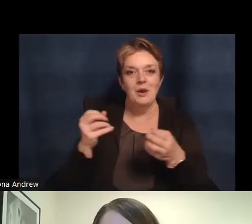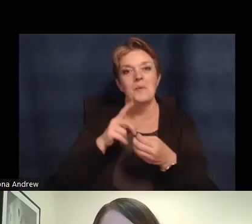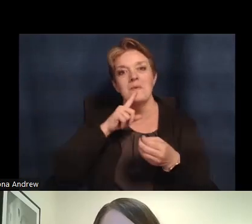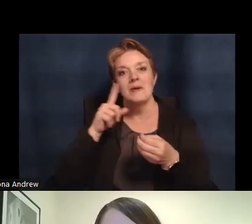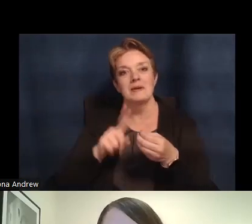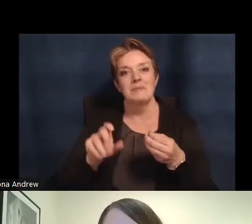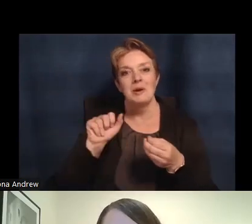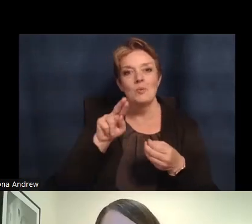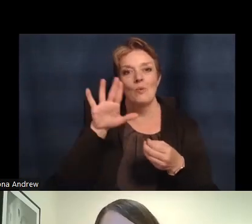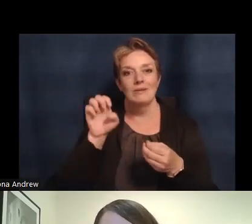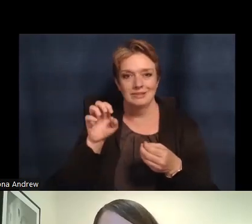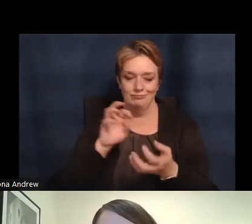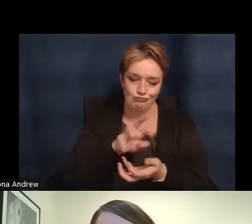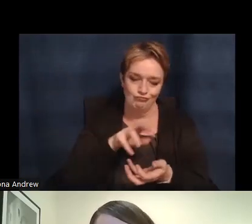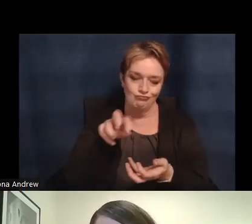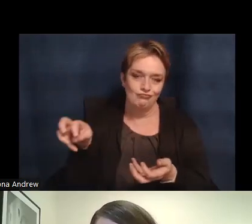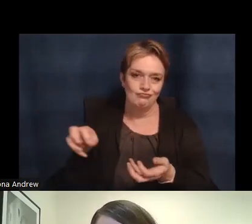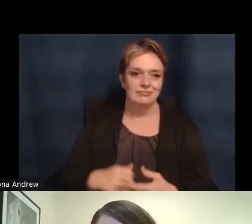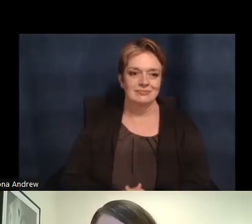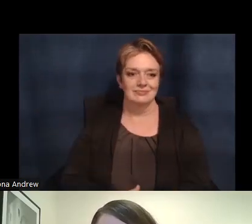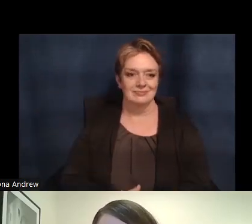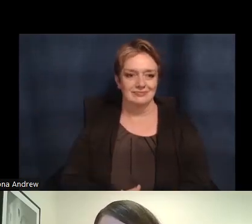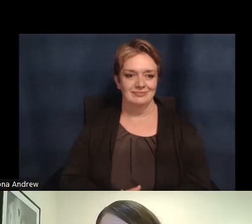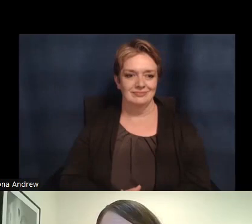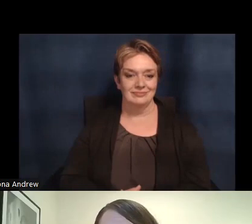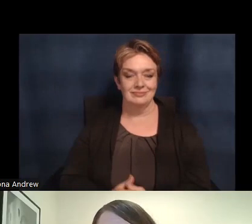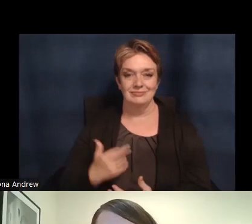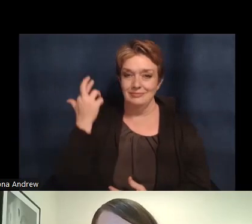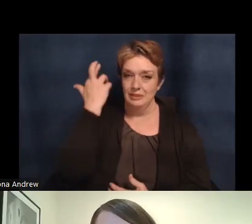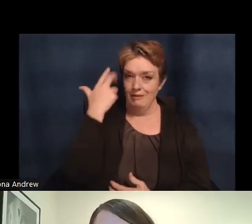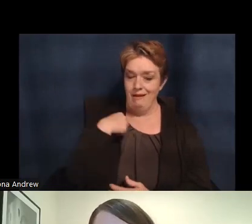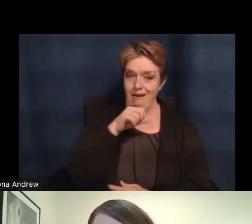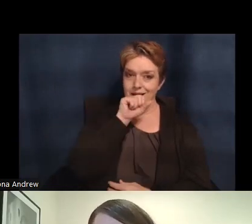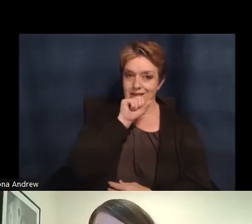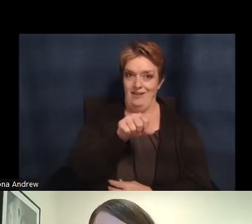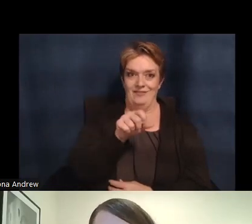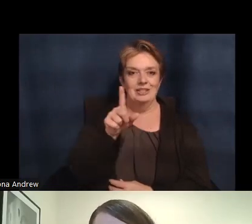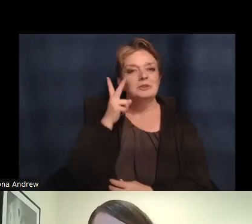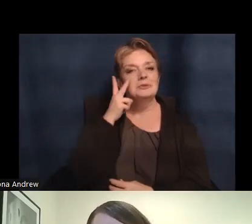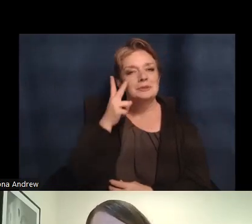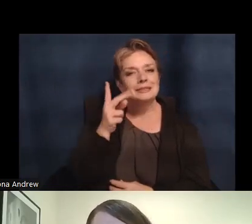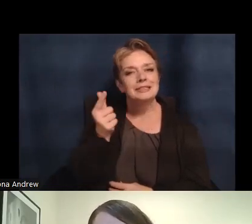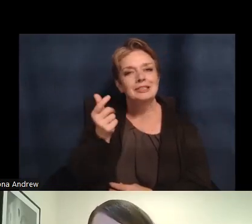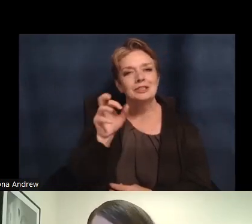And what I love about this is you really just see a different side of Georgia O’Keeffe.